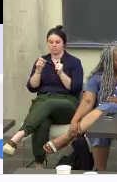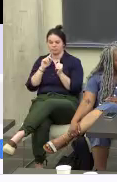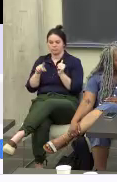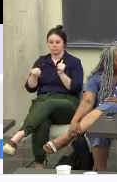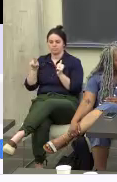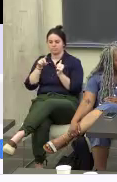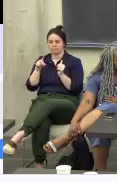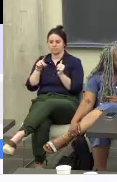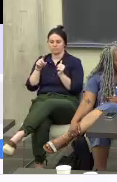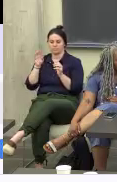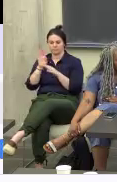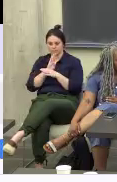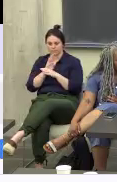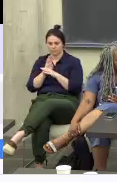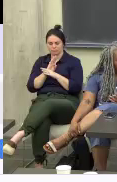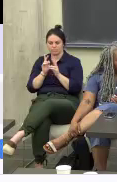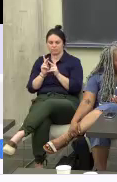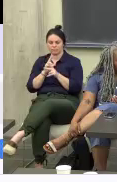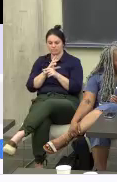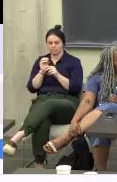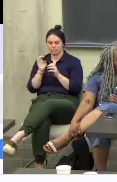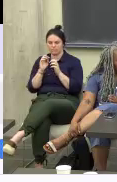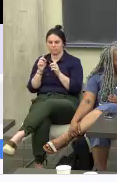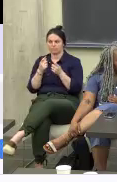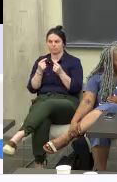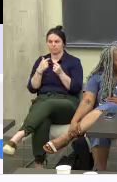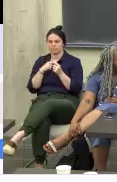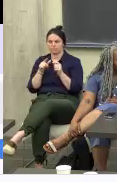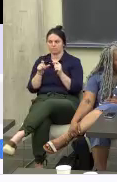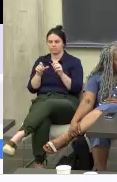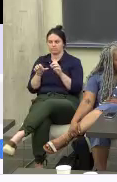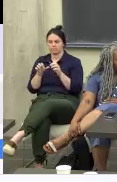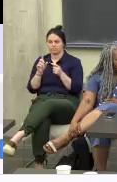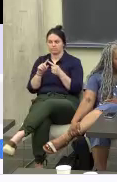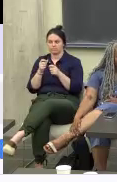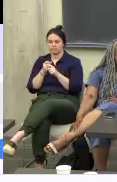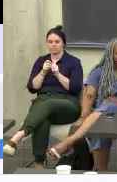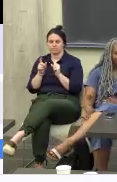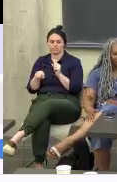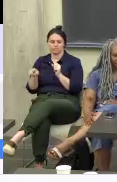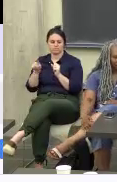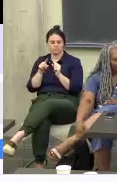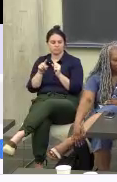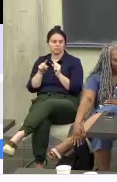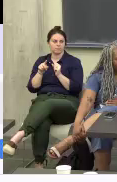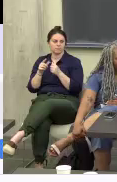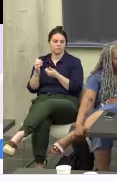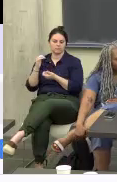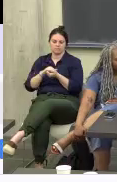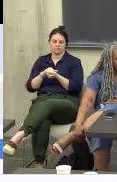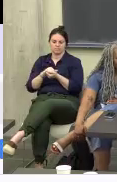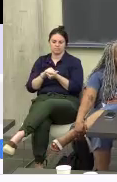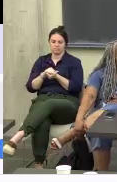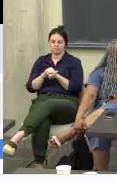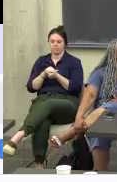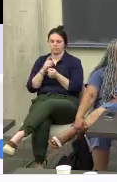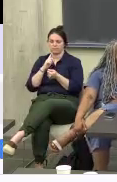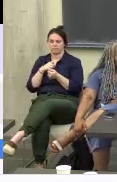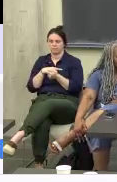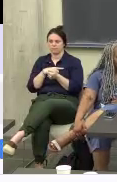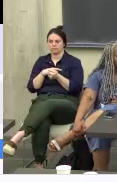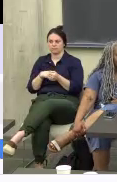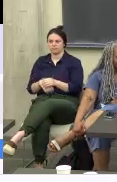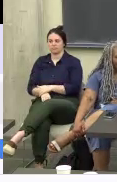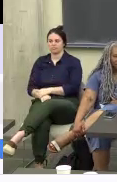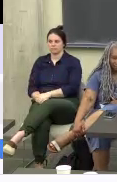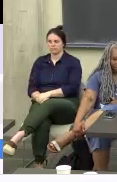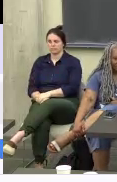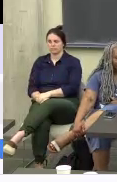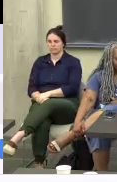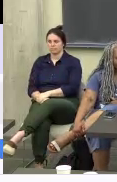the businesses, in the education? What do we need to do to make them partners in this equation.